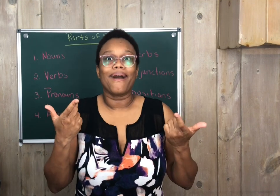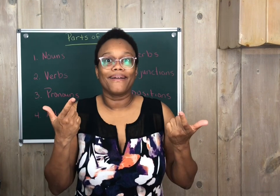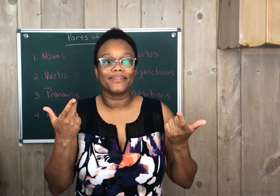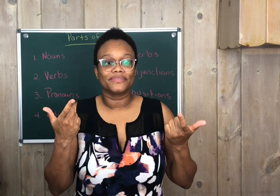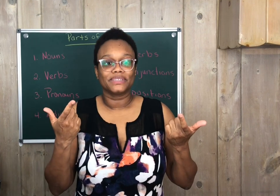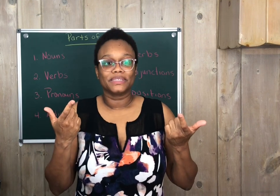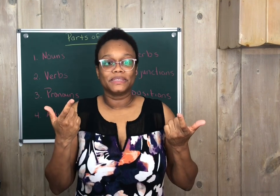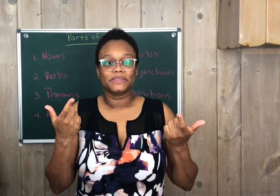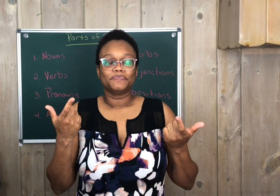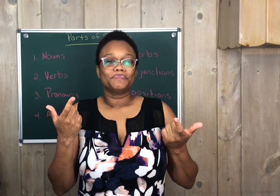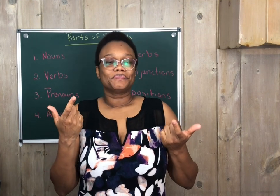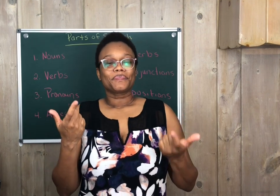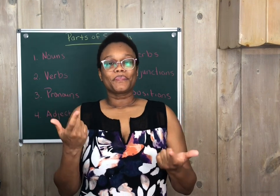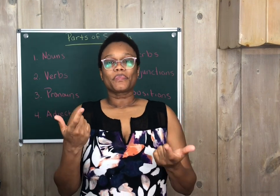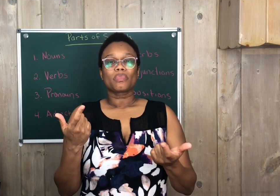More lively